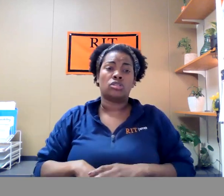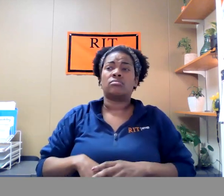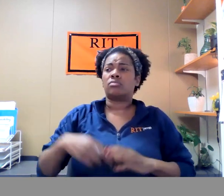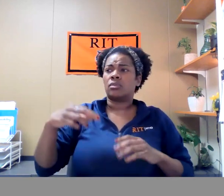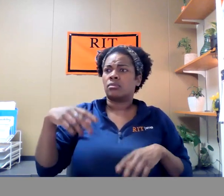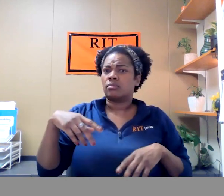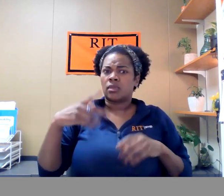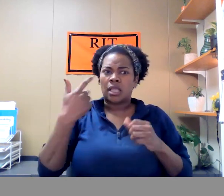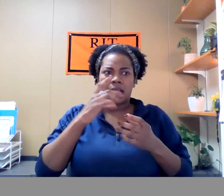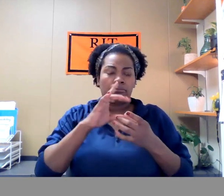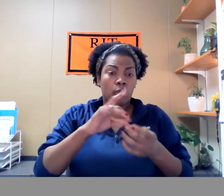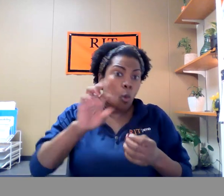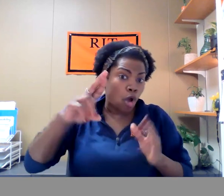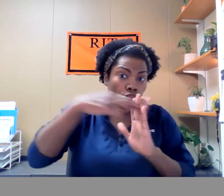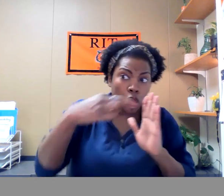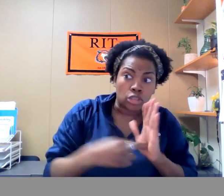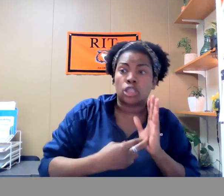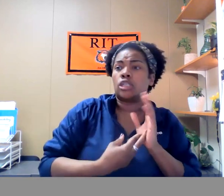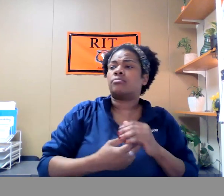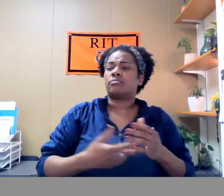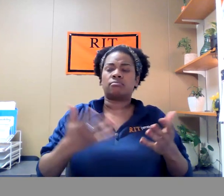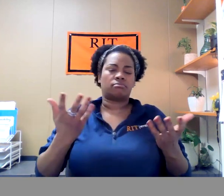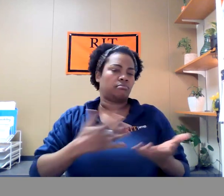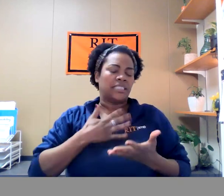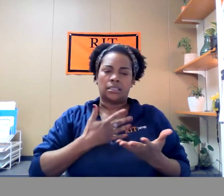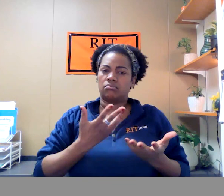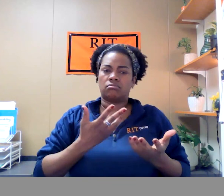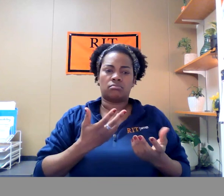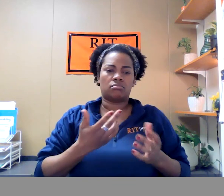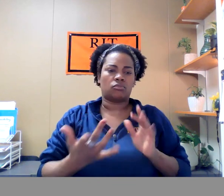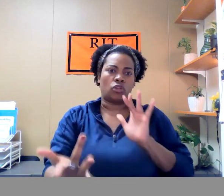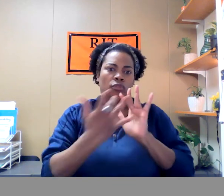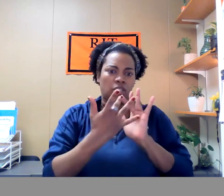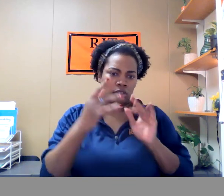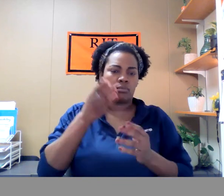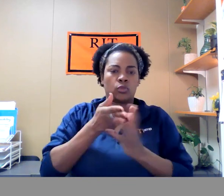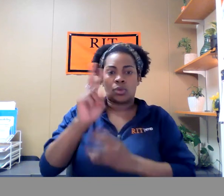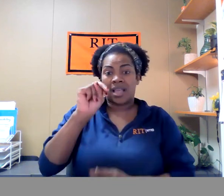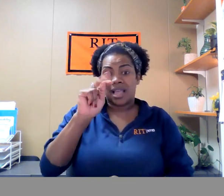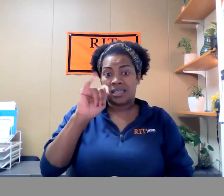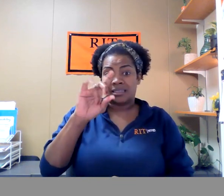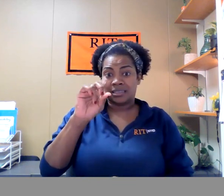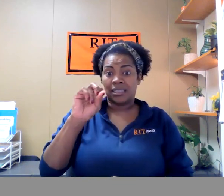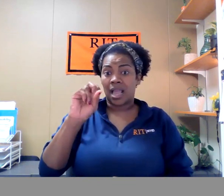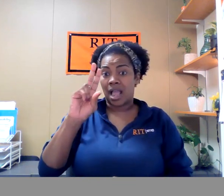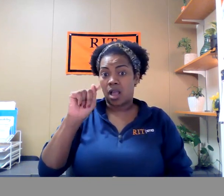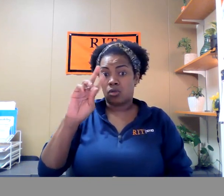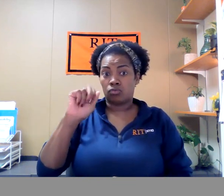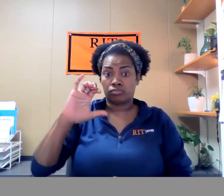And if you have any questions, any at all about registration or the contest itself,